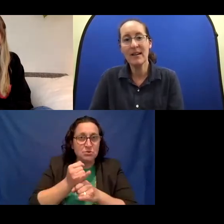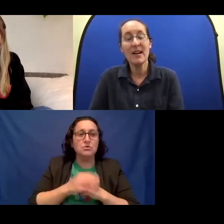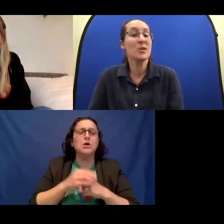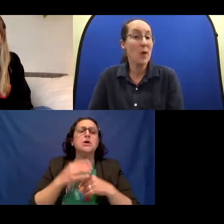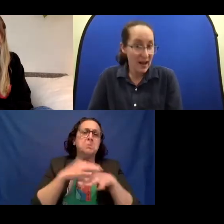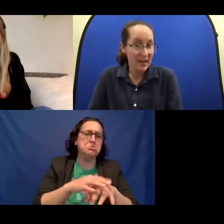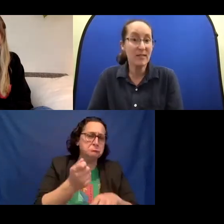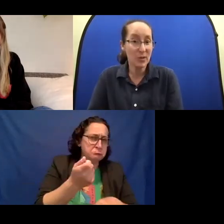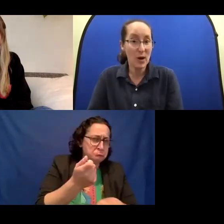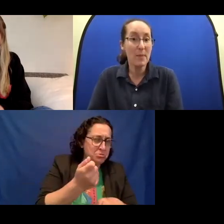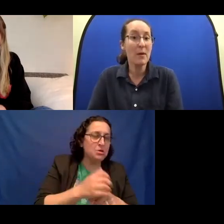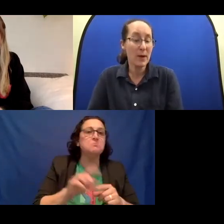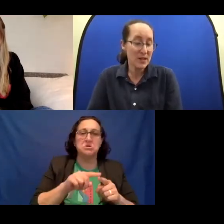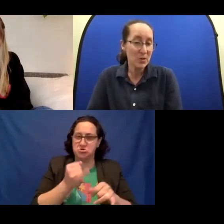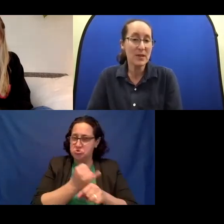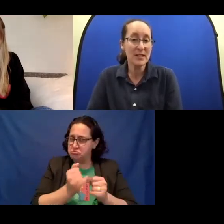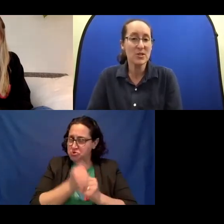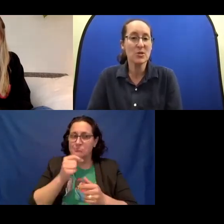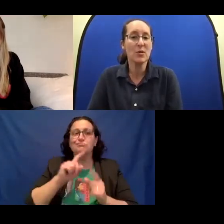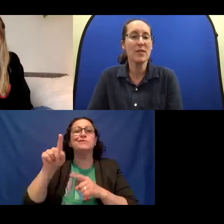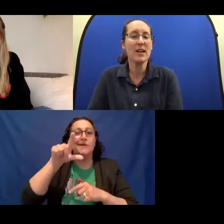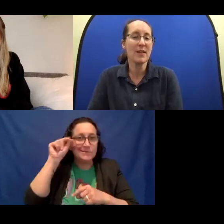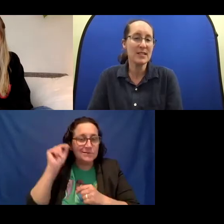So I grew up and I went to a residential school for the deaf, I did